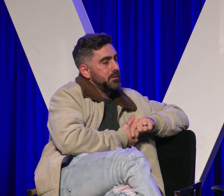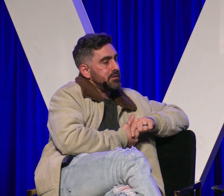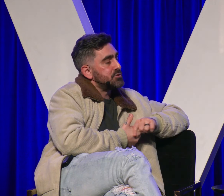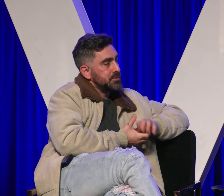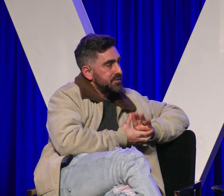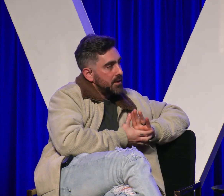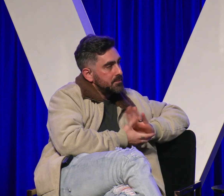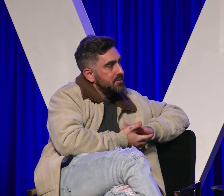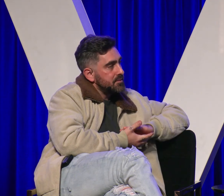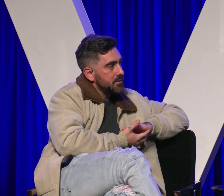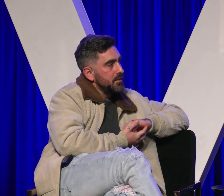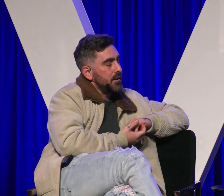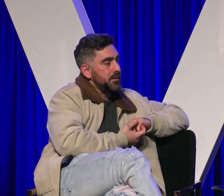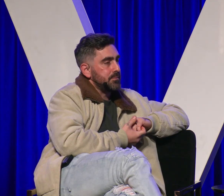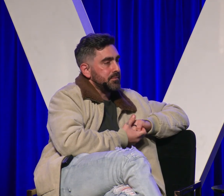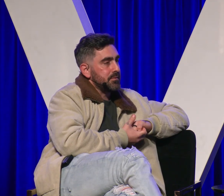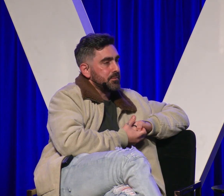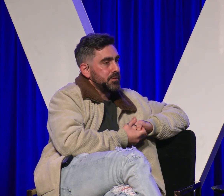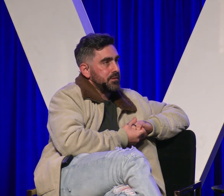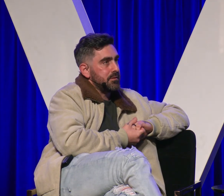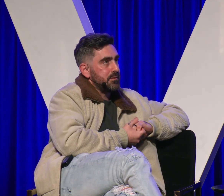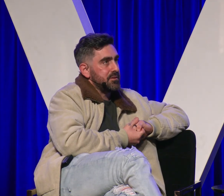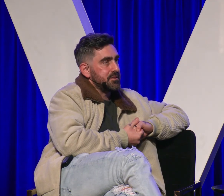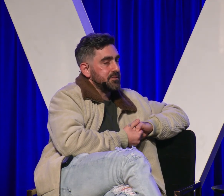insurance schemes within the music industry,